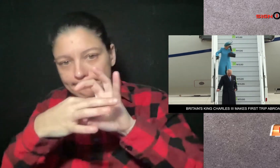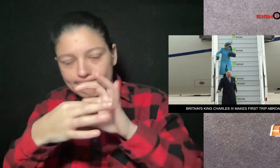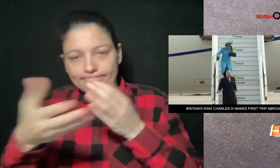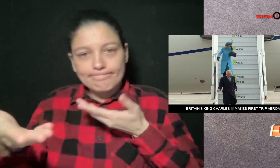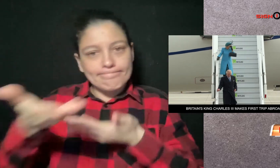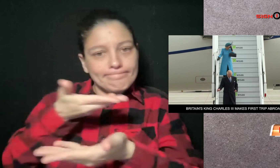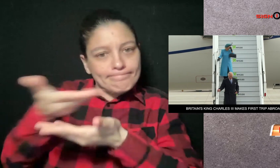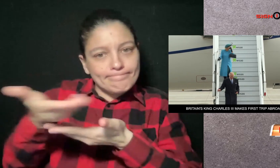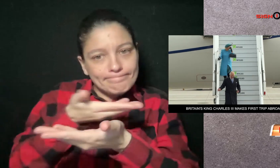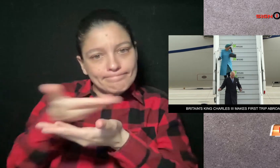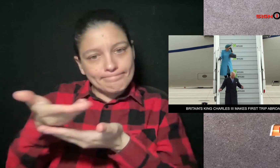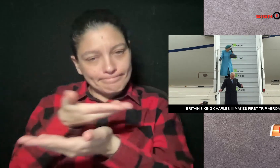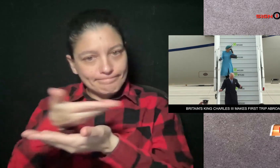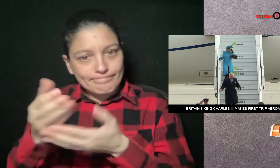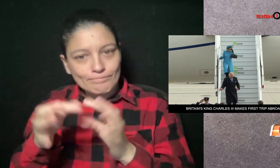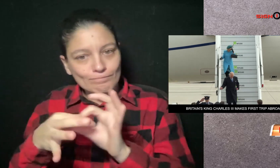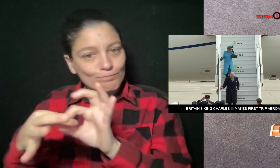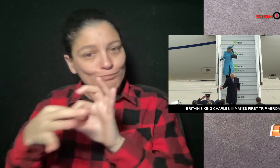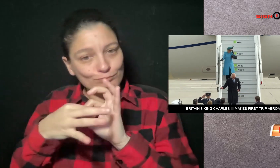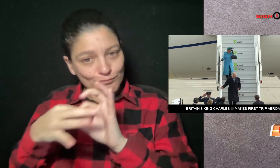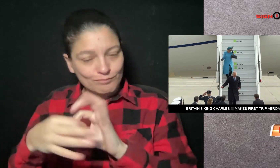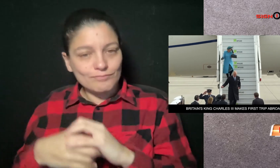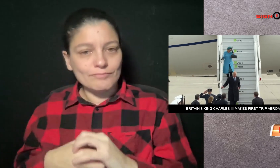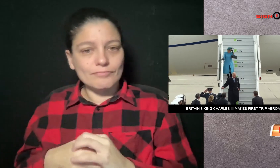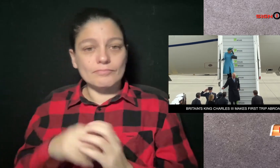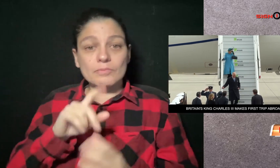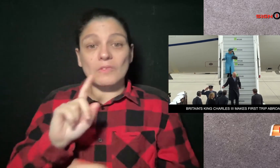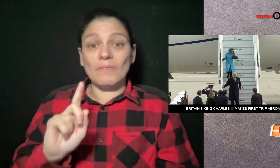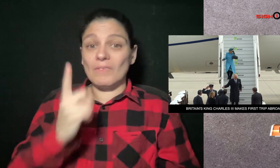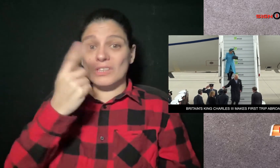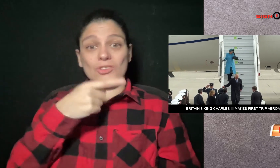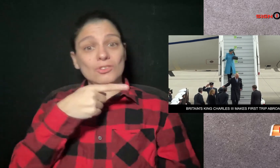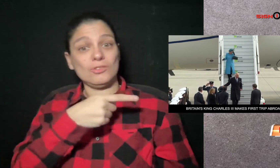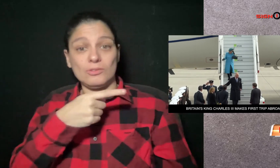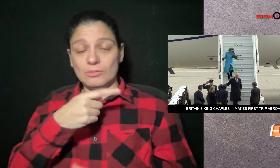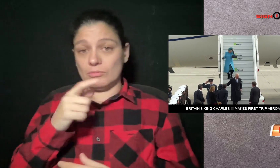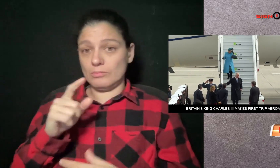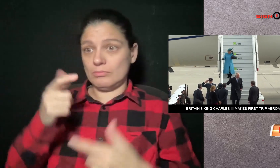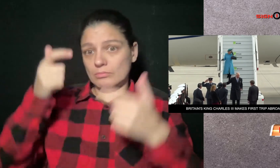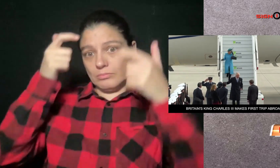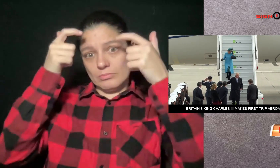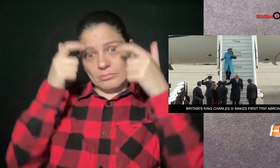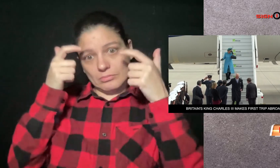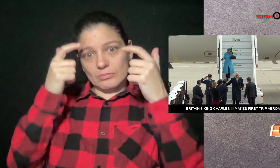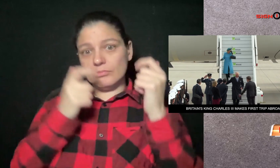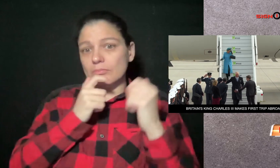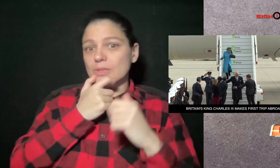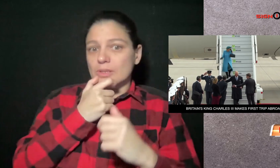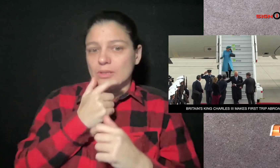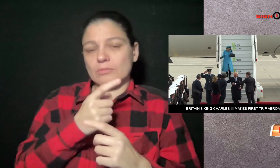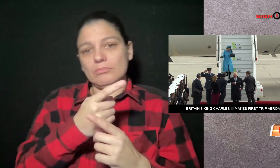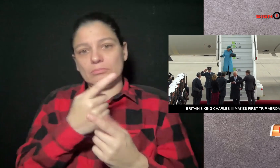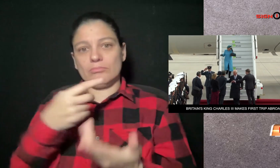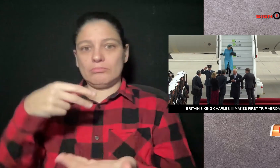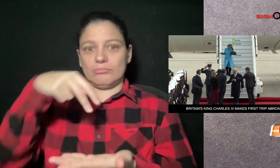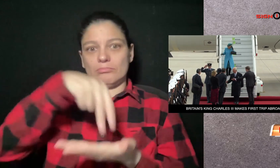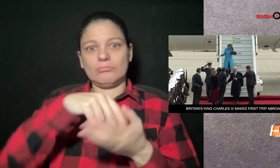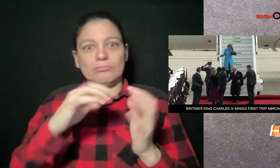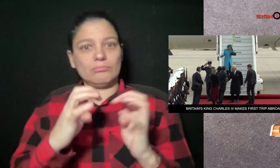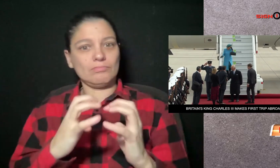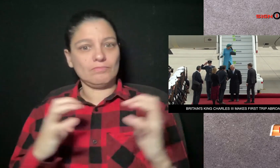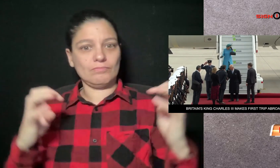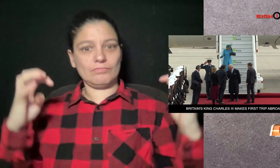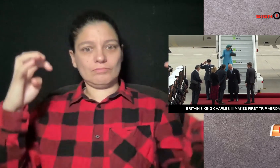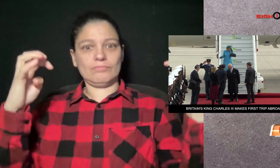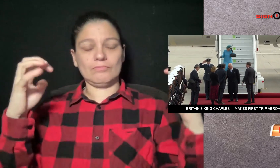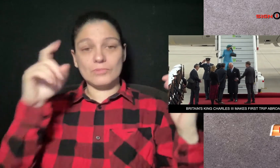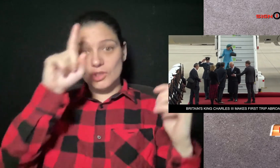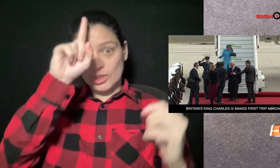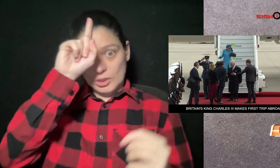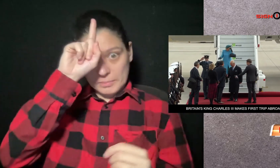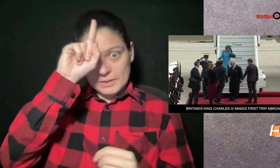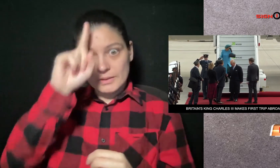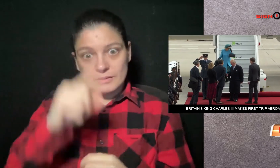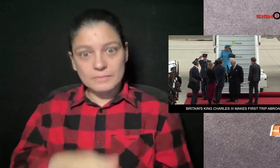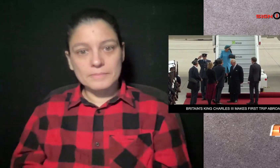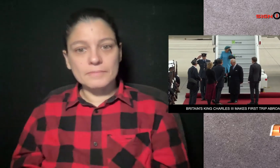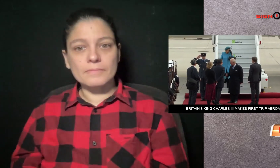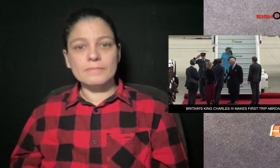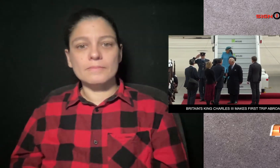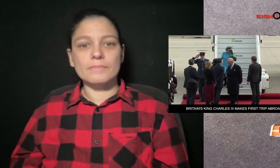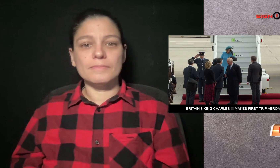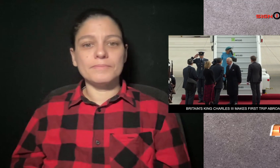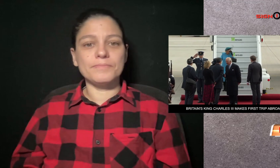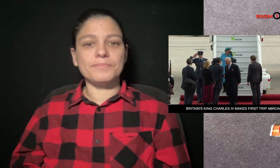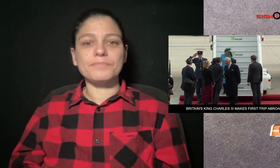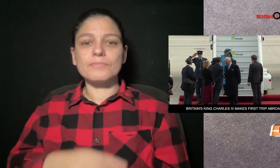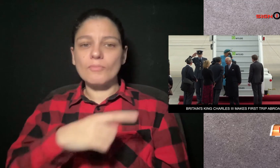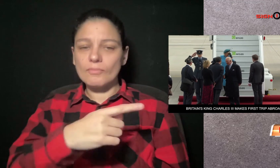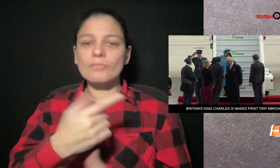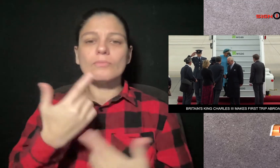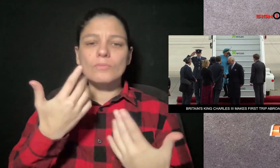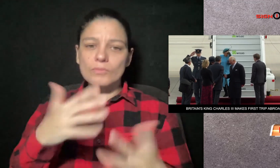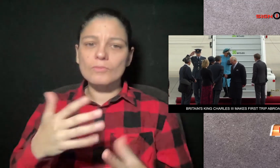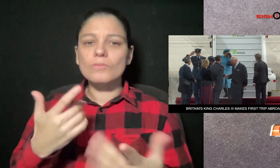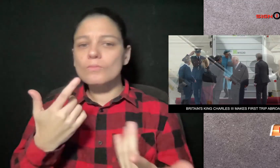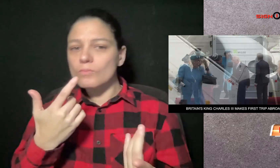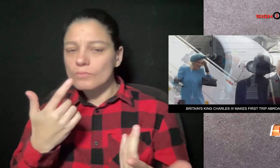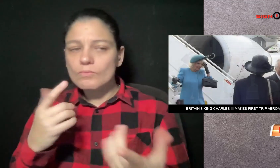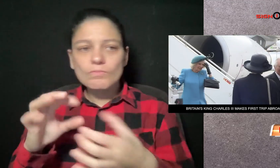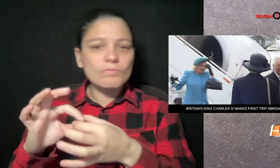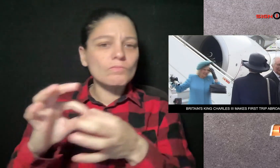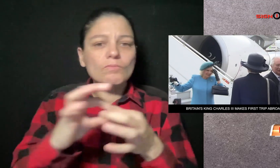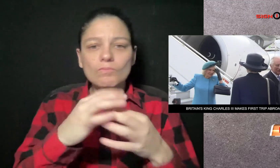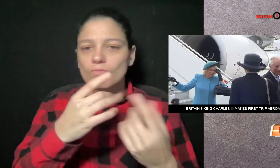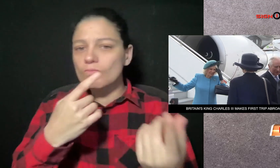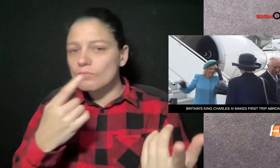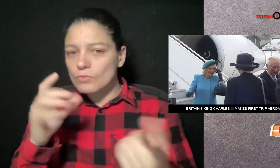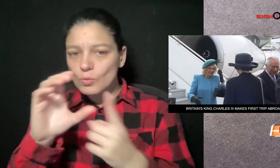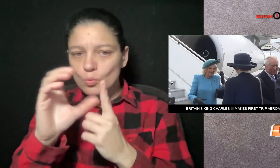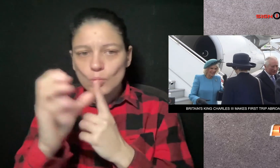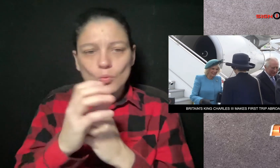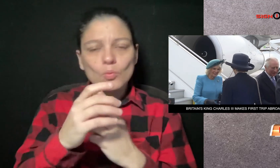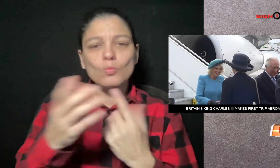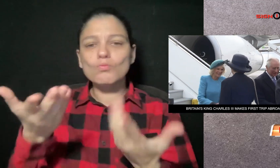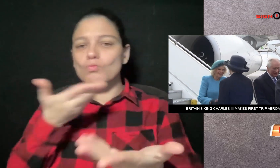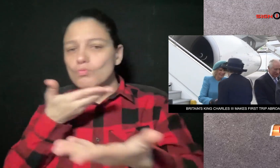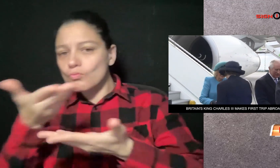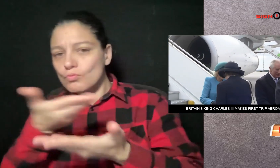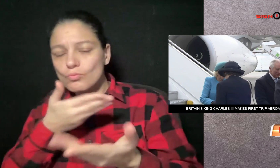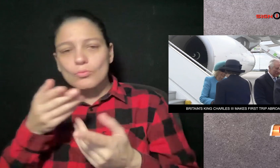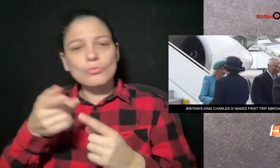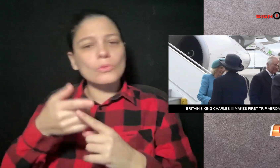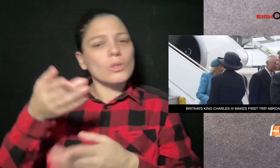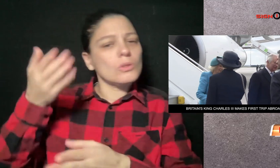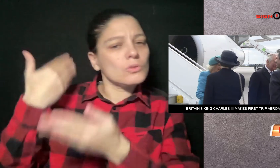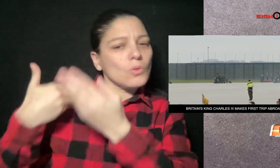the country he is the first British monarch to address the German parliament